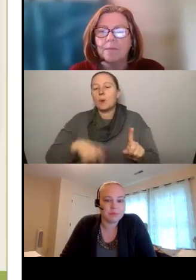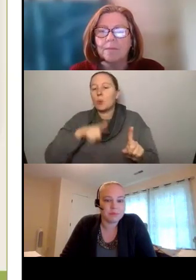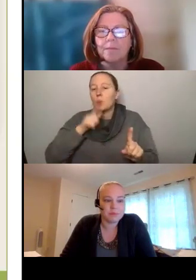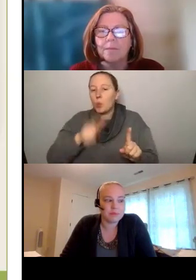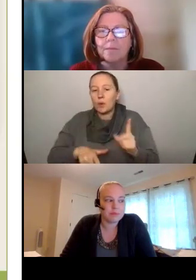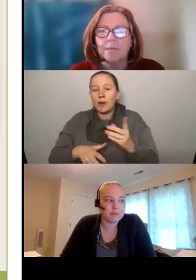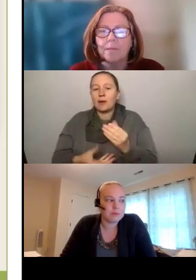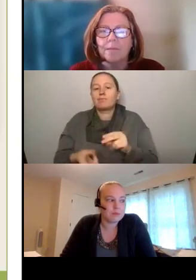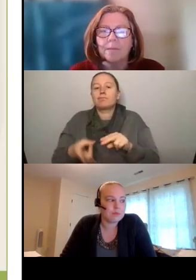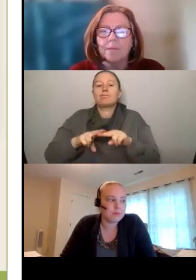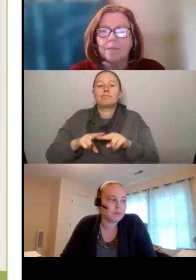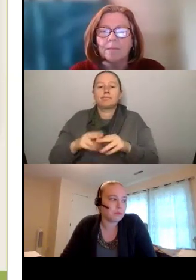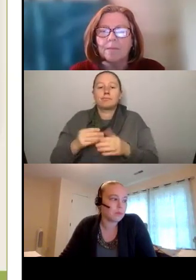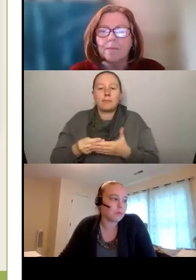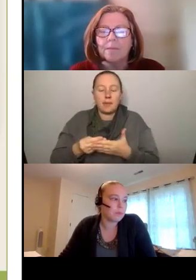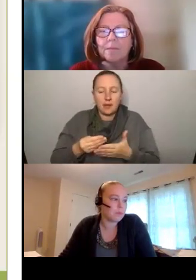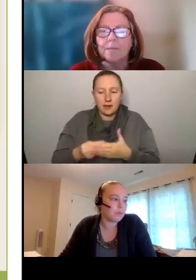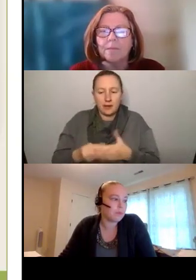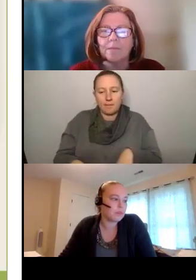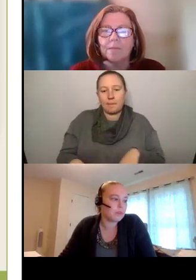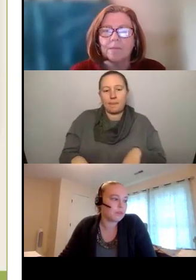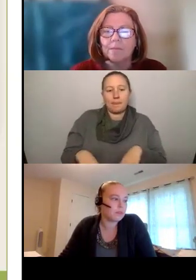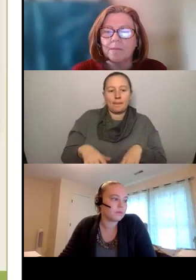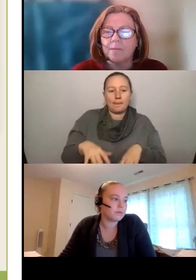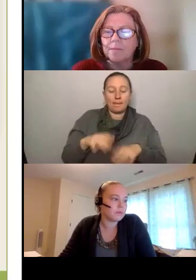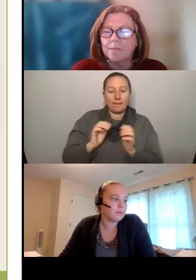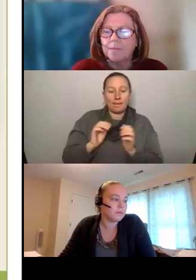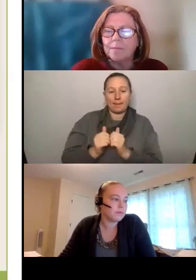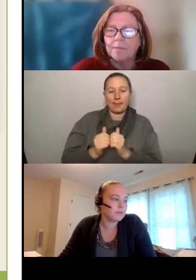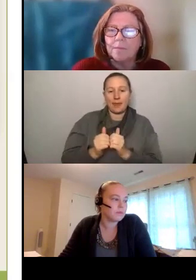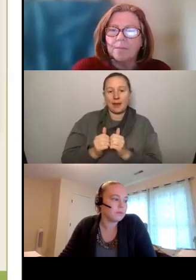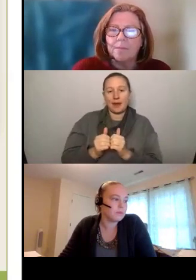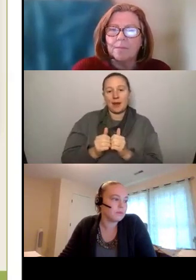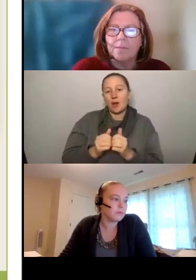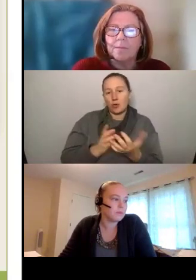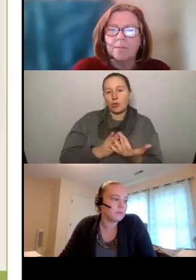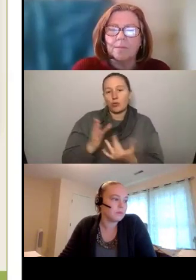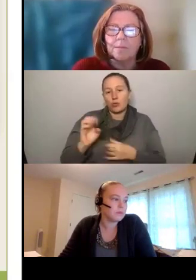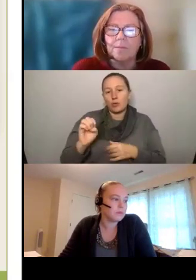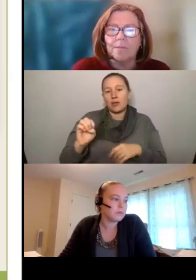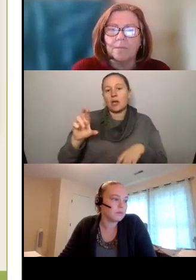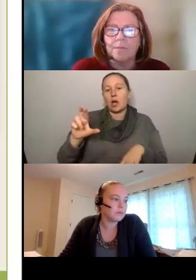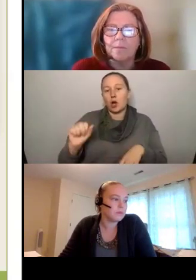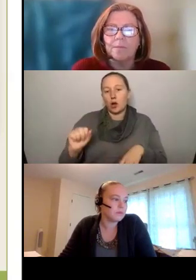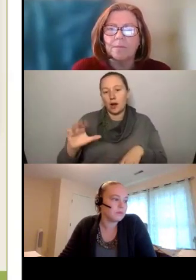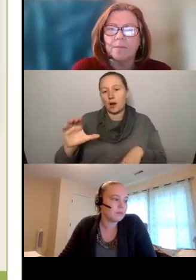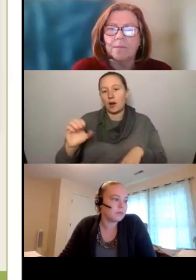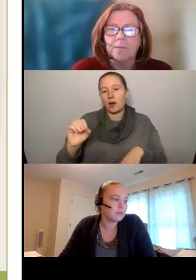And that can be accessed through eRA Commons at different times.